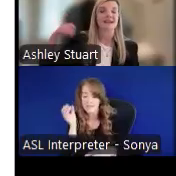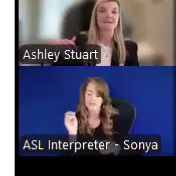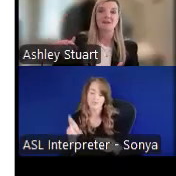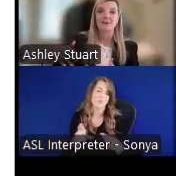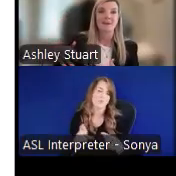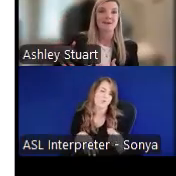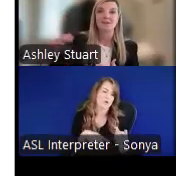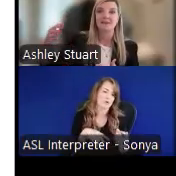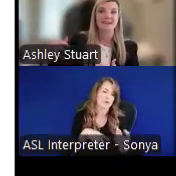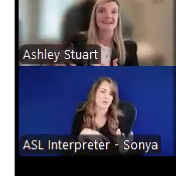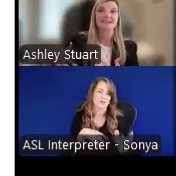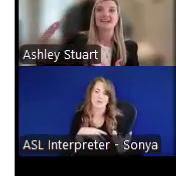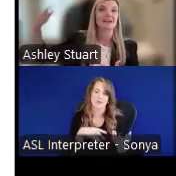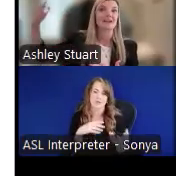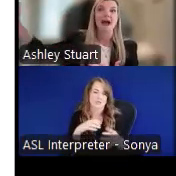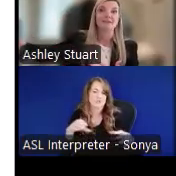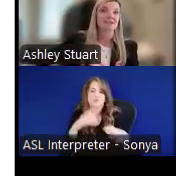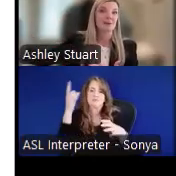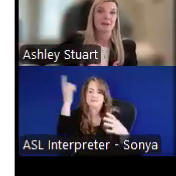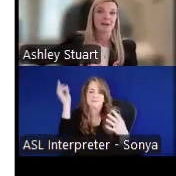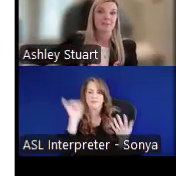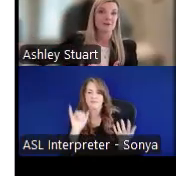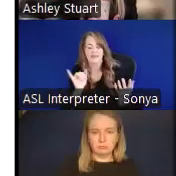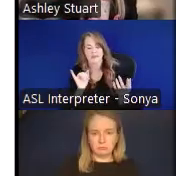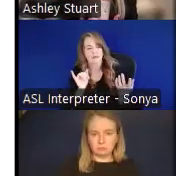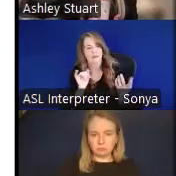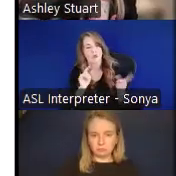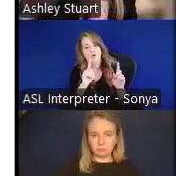less so about doing things like having to go pick up your shoes.